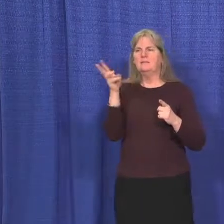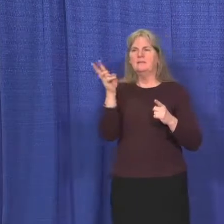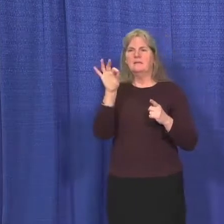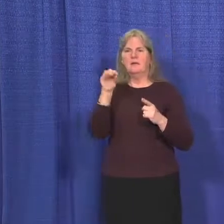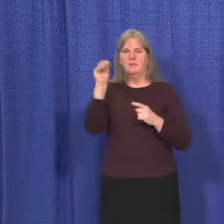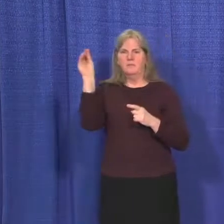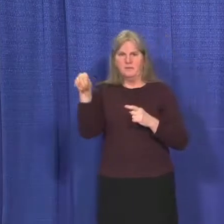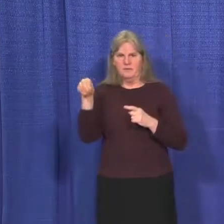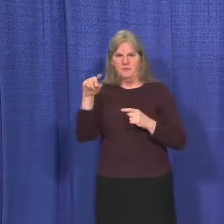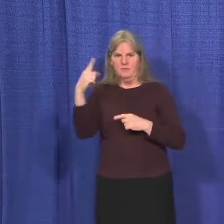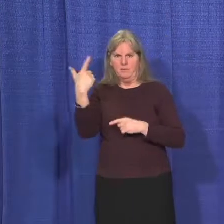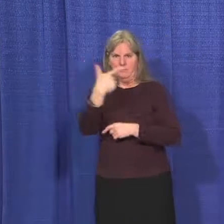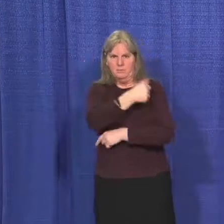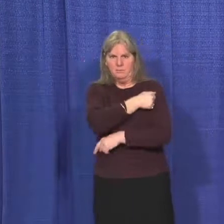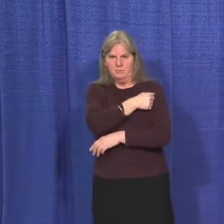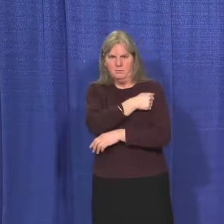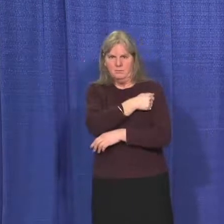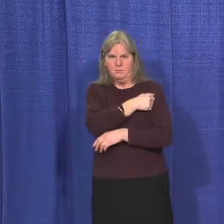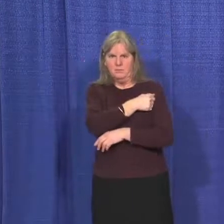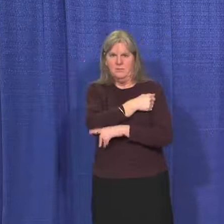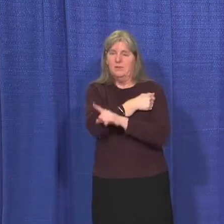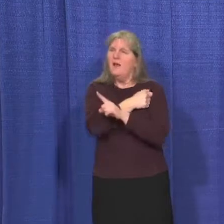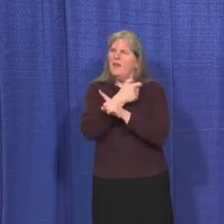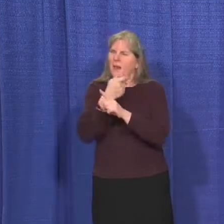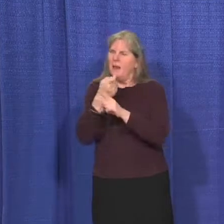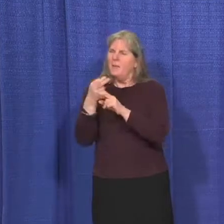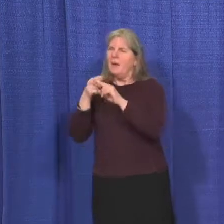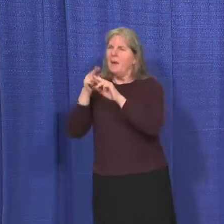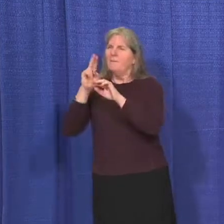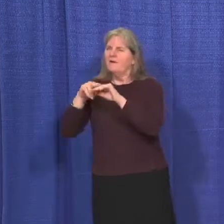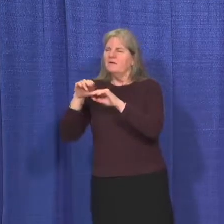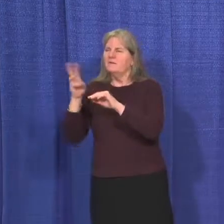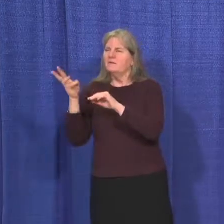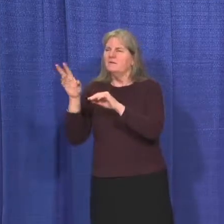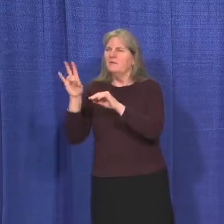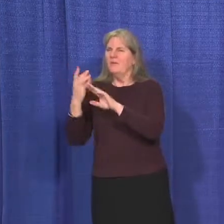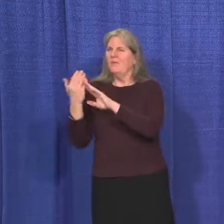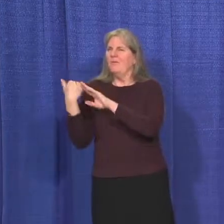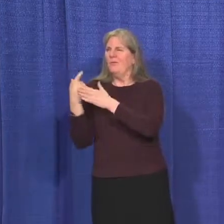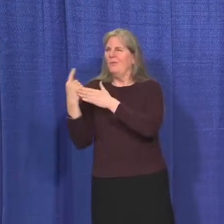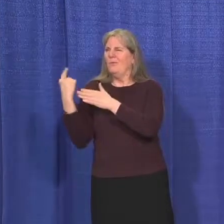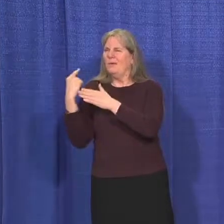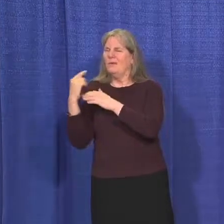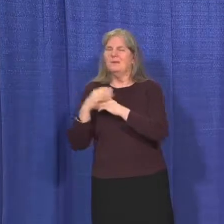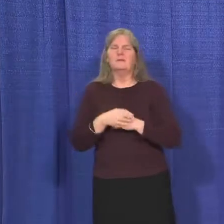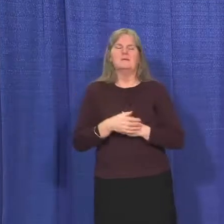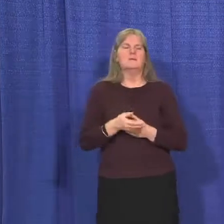69 percent first dose uptake. That is up from 67 percent.